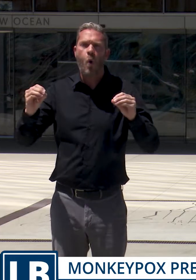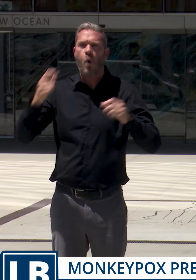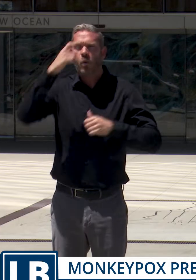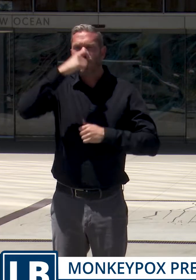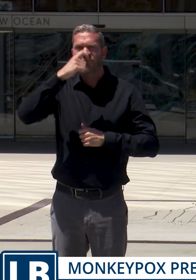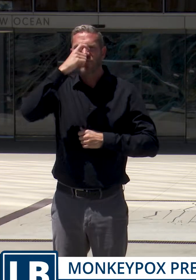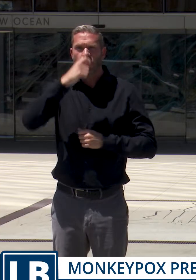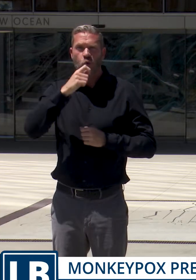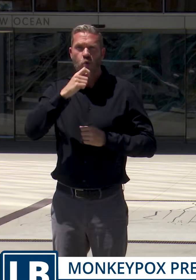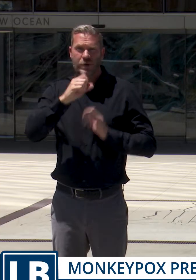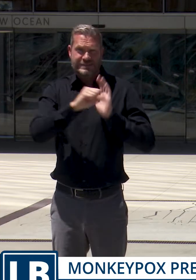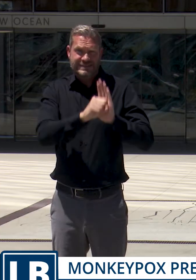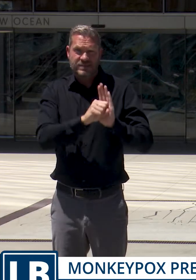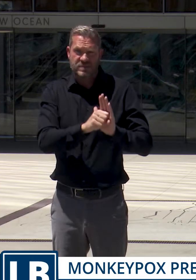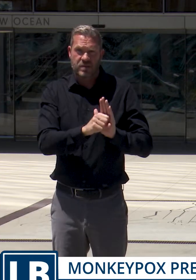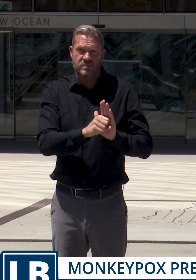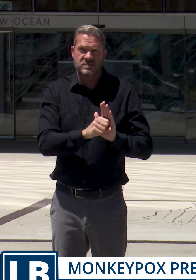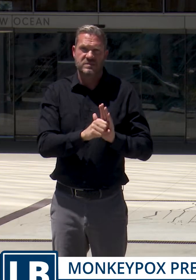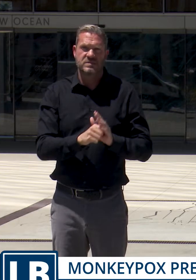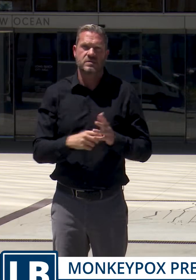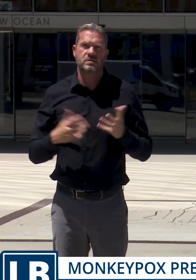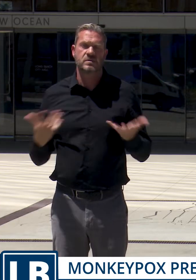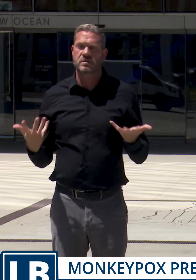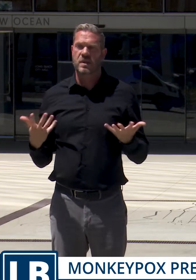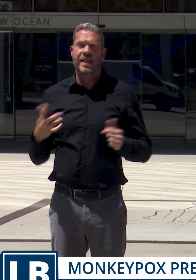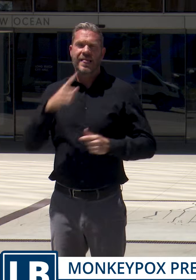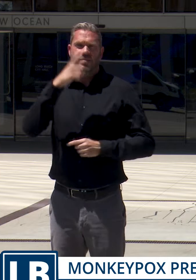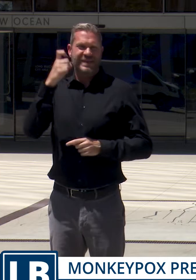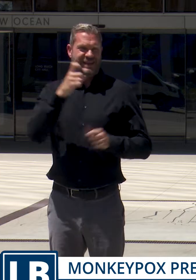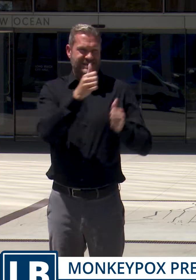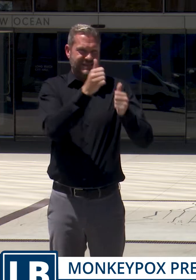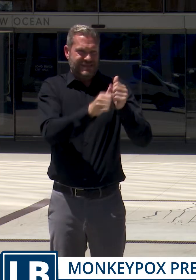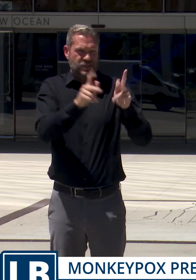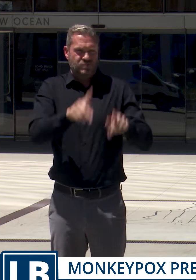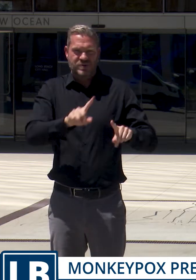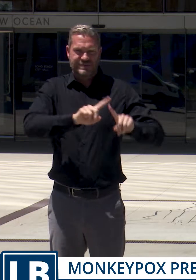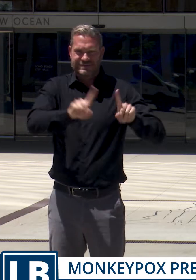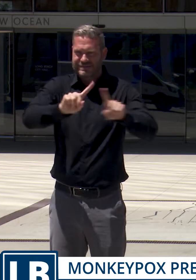since this infection doesn't always look or develop the same way it's important to pay close